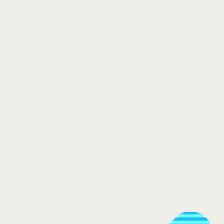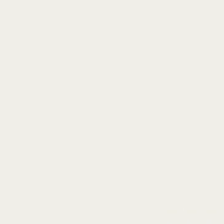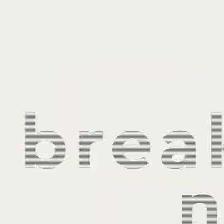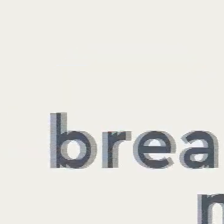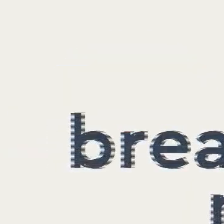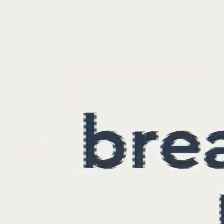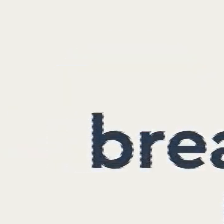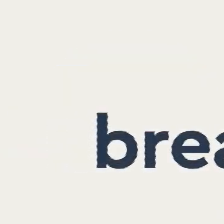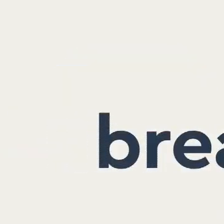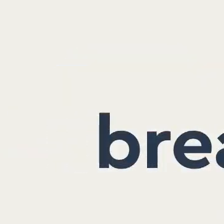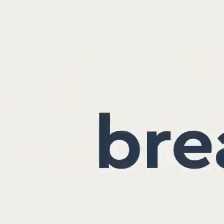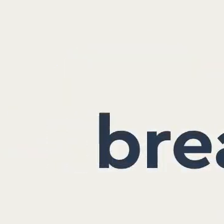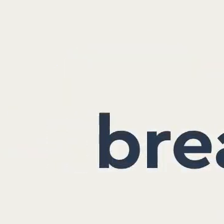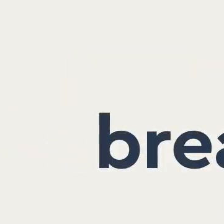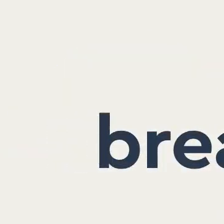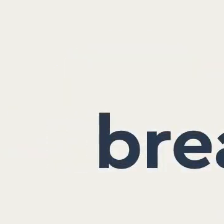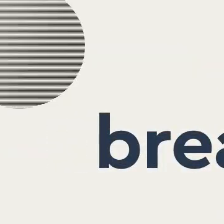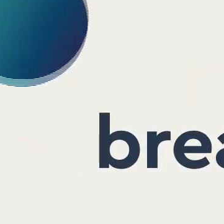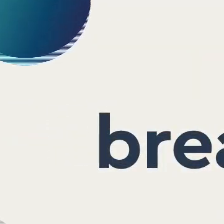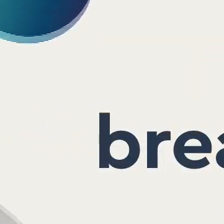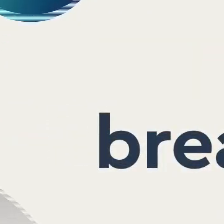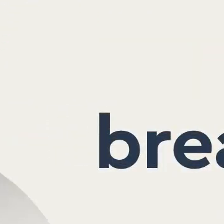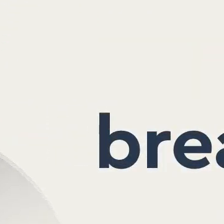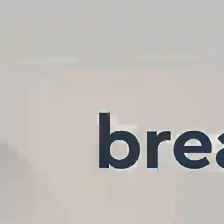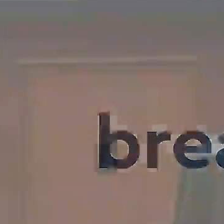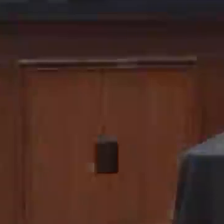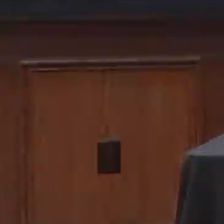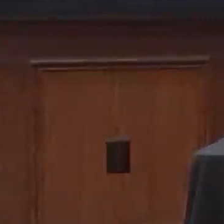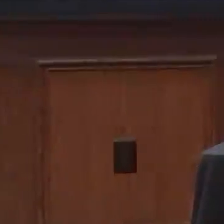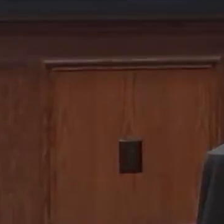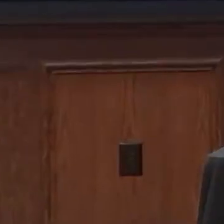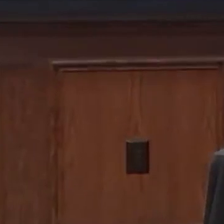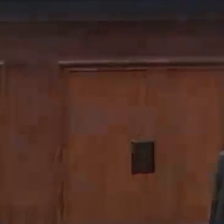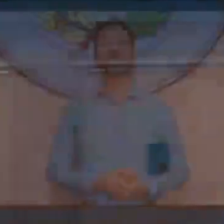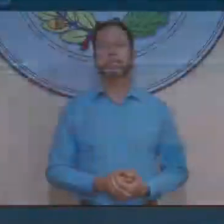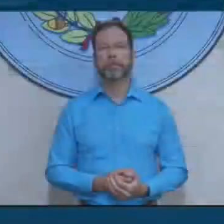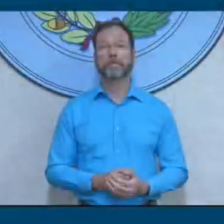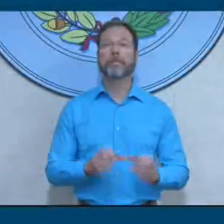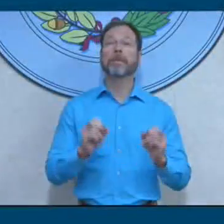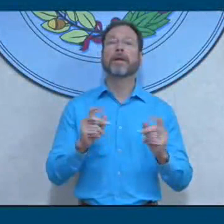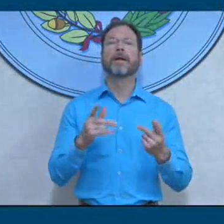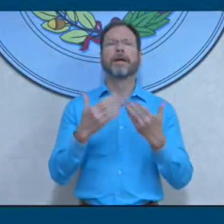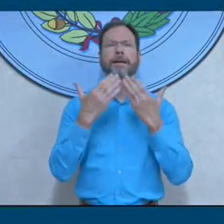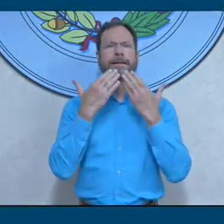I CAN'T TELL IF YOU'RE READY OR NOT. MOTOR BACK TO